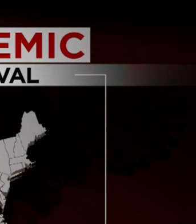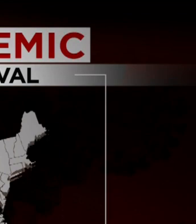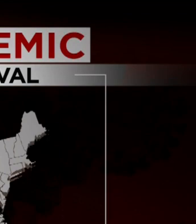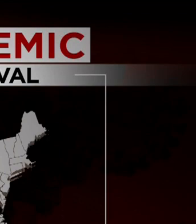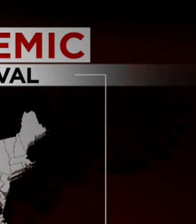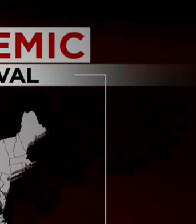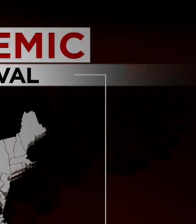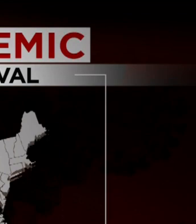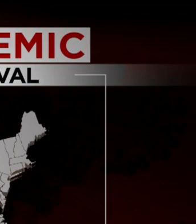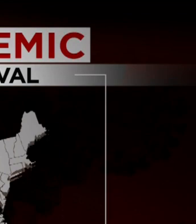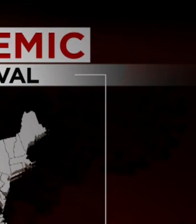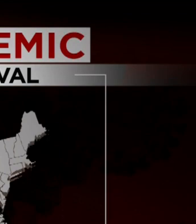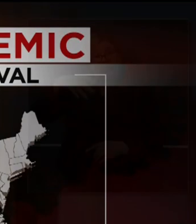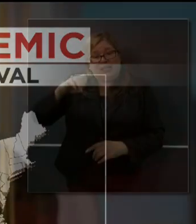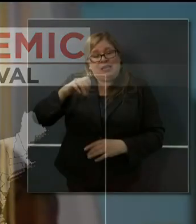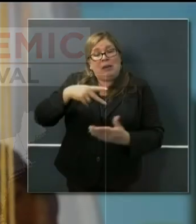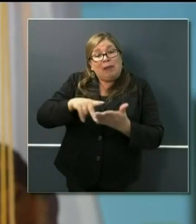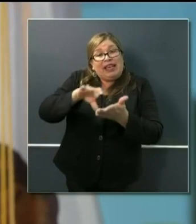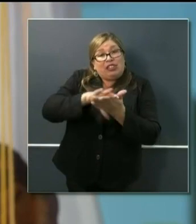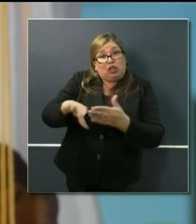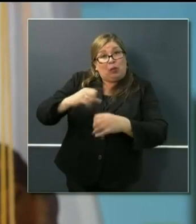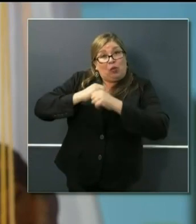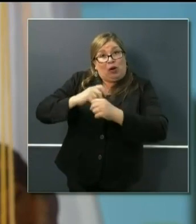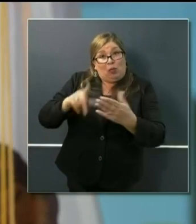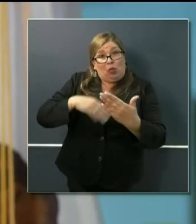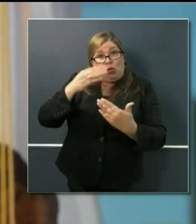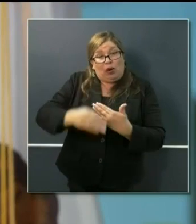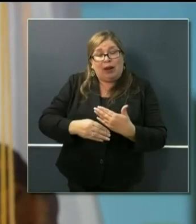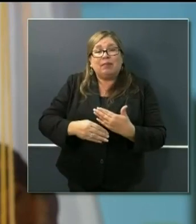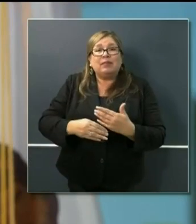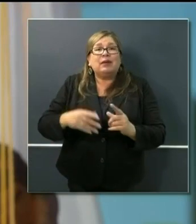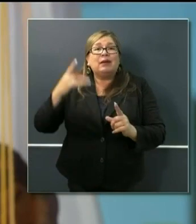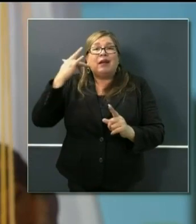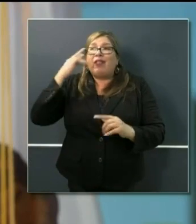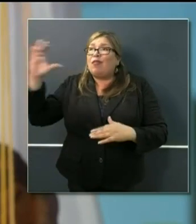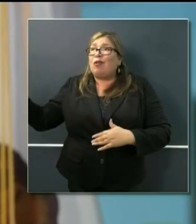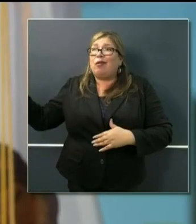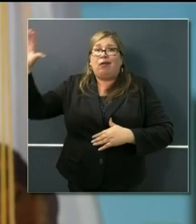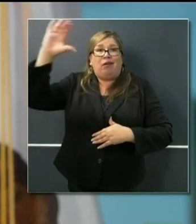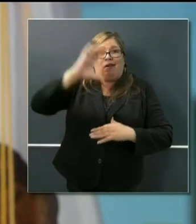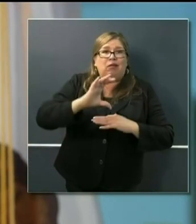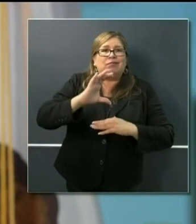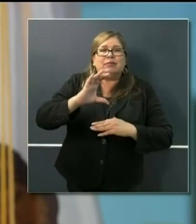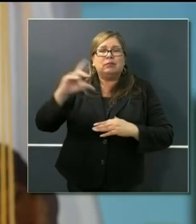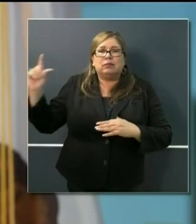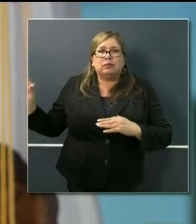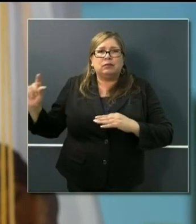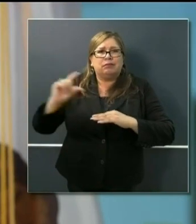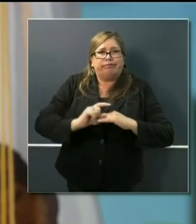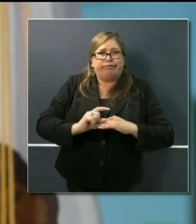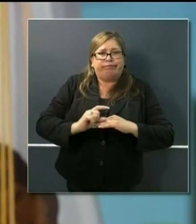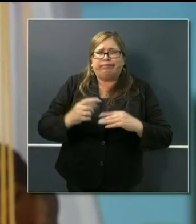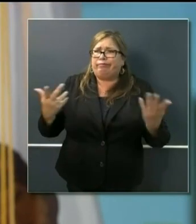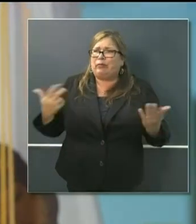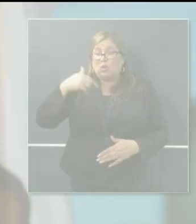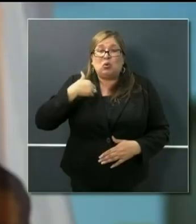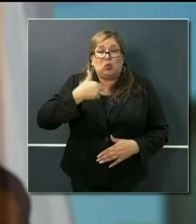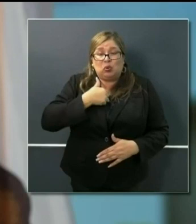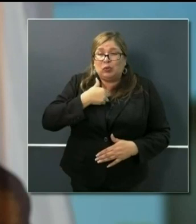BUSINESSES THERE RECEIVED MORE THAN $21 BILLION, DESPITE CALIFORNIA'S ECONOMY BEING MORE THAN $1 TRILLION LARGER. GOVERNOR NEWSON SAYS HE IS